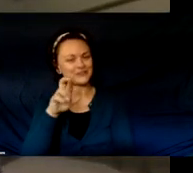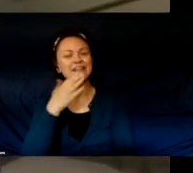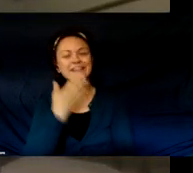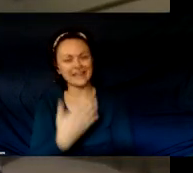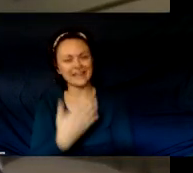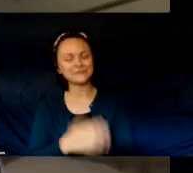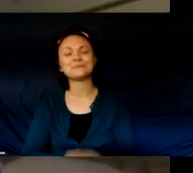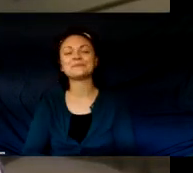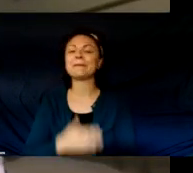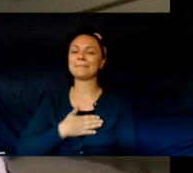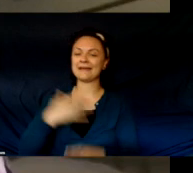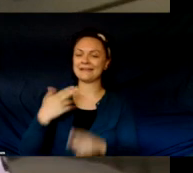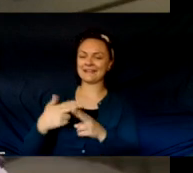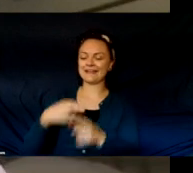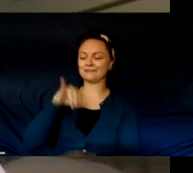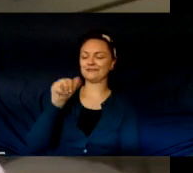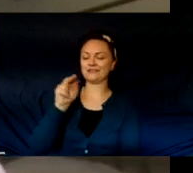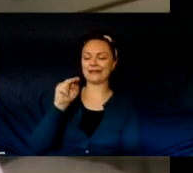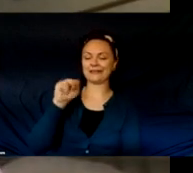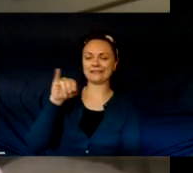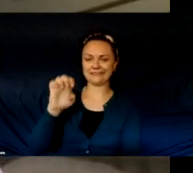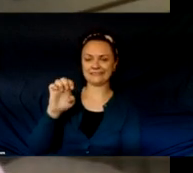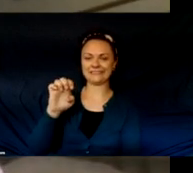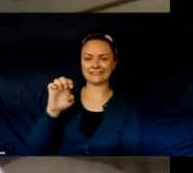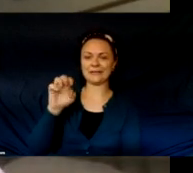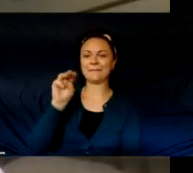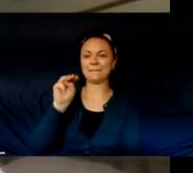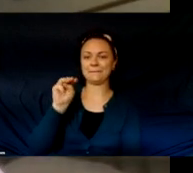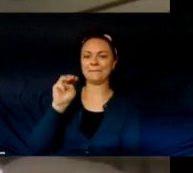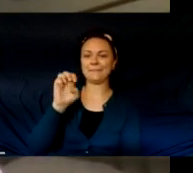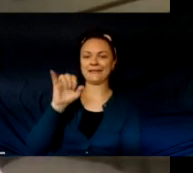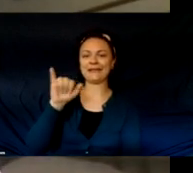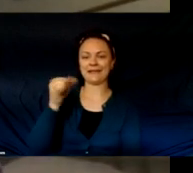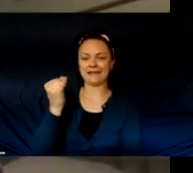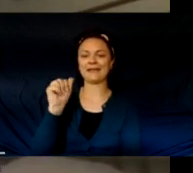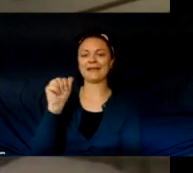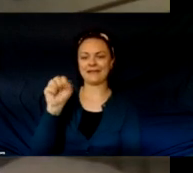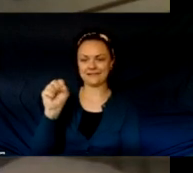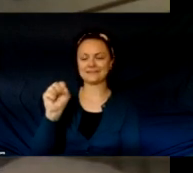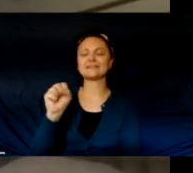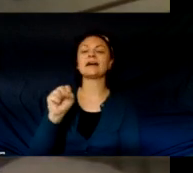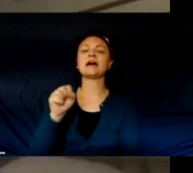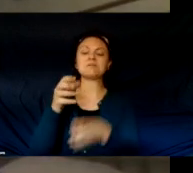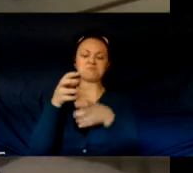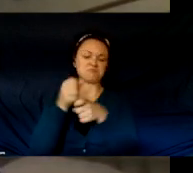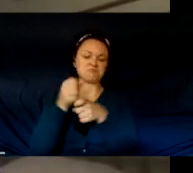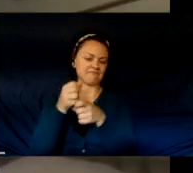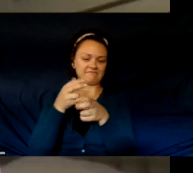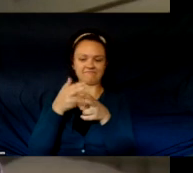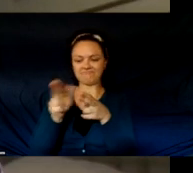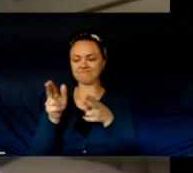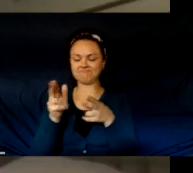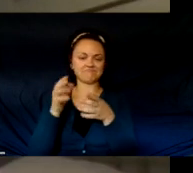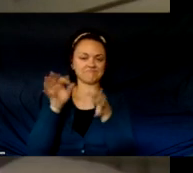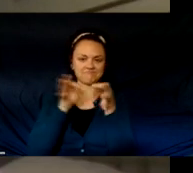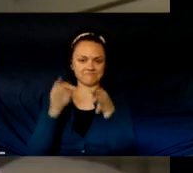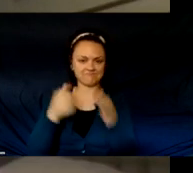Janie Majias a brief image description. I'm a white and Hispanic woman.